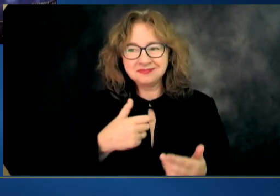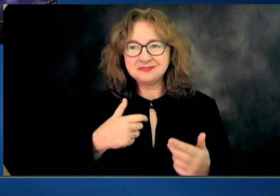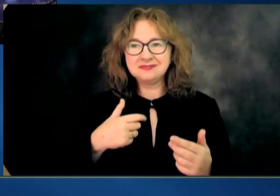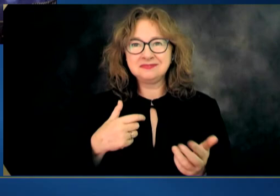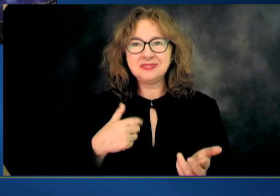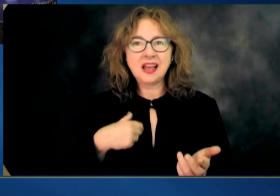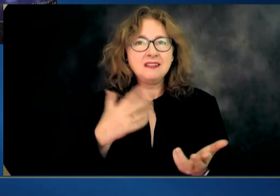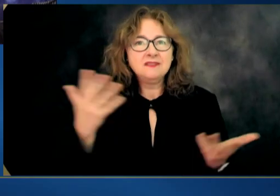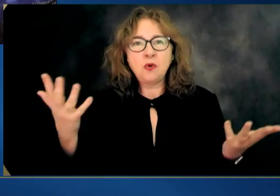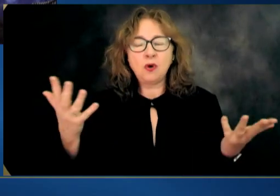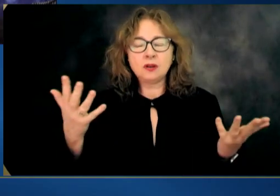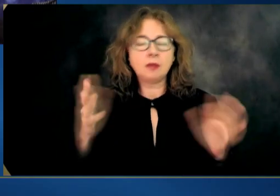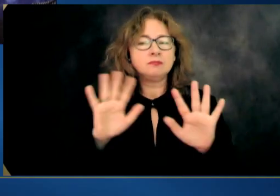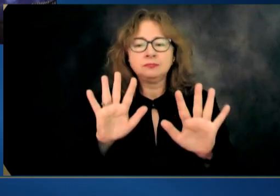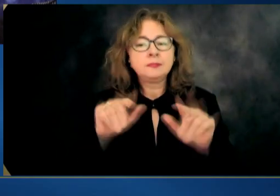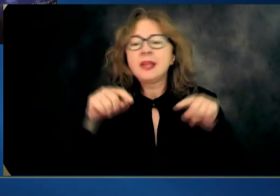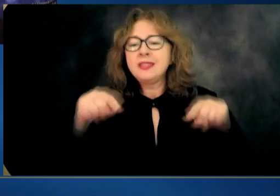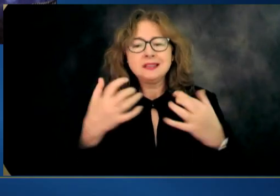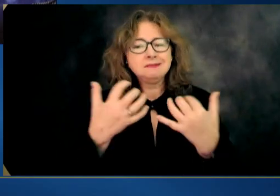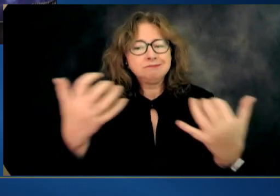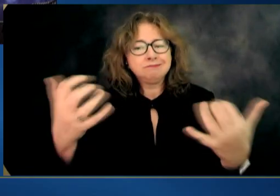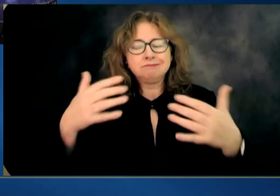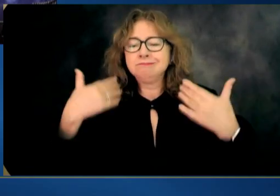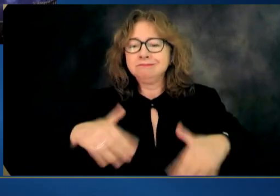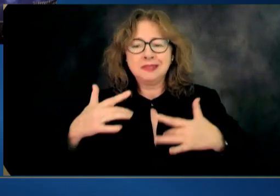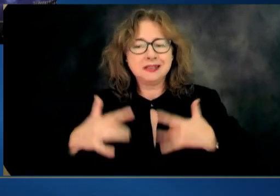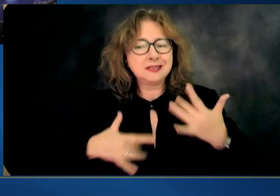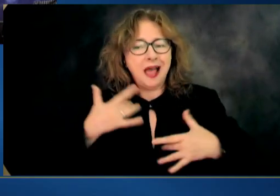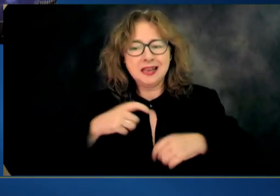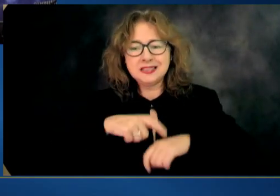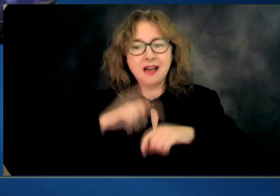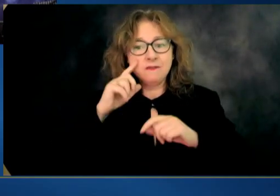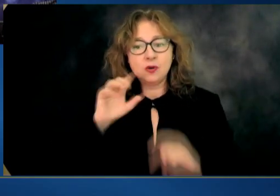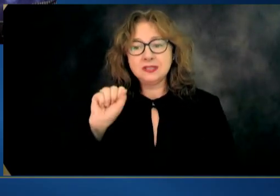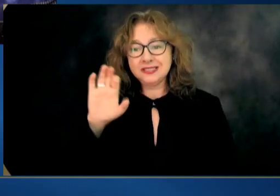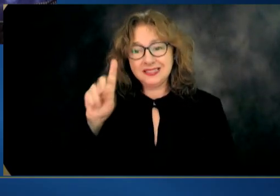this is just an exciting, exciting time in sickle cell disease. So, my name is Nicole